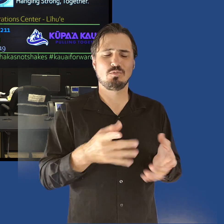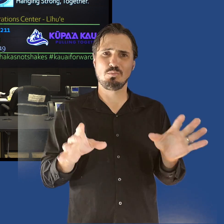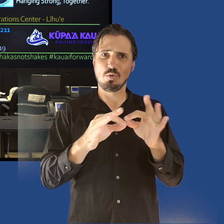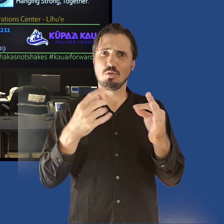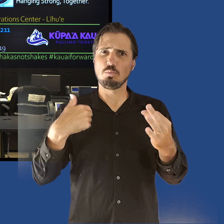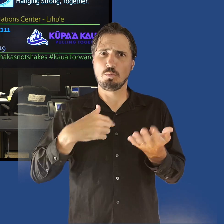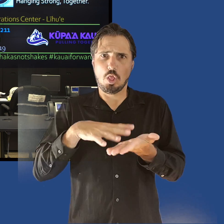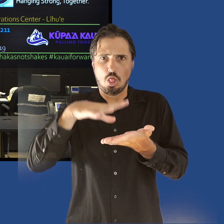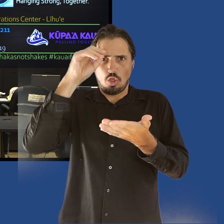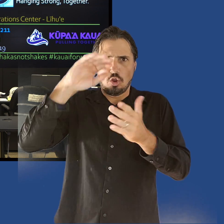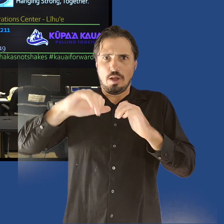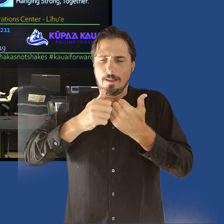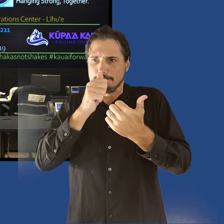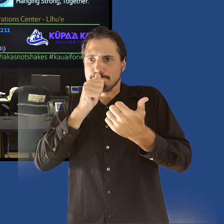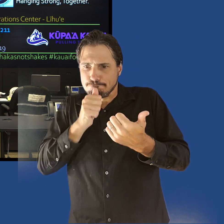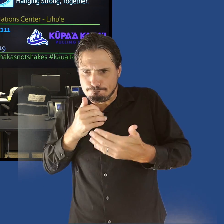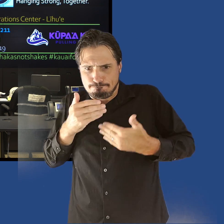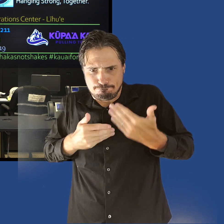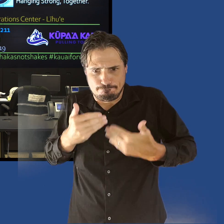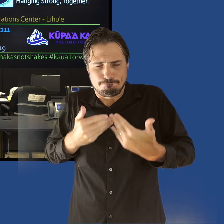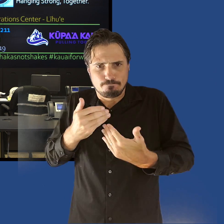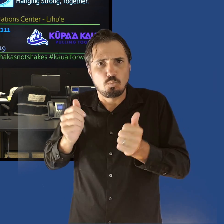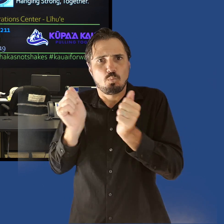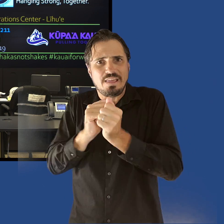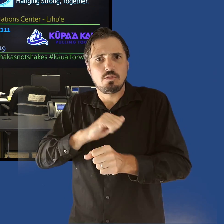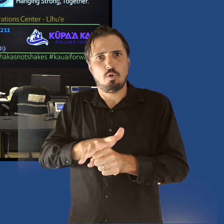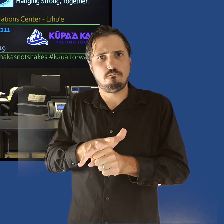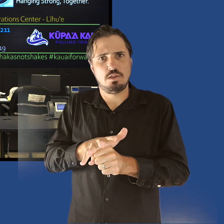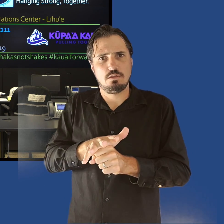We need to figure out a way to co-exist with this virus.